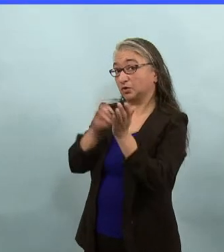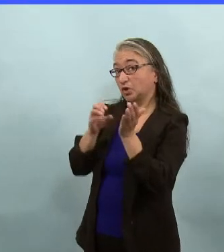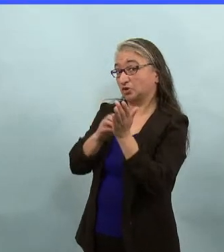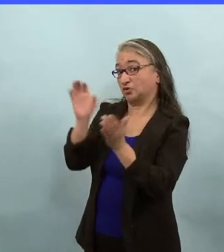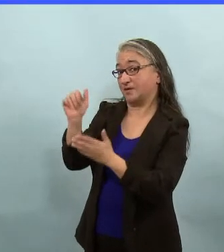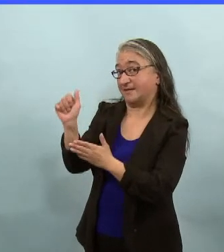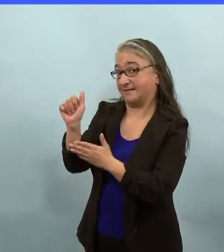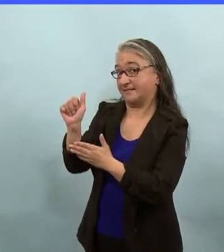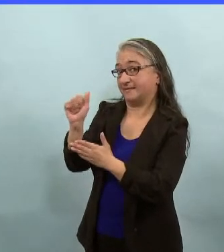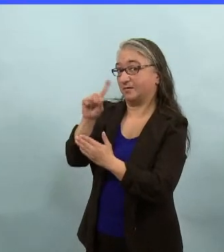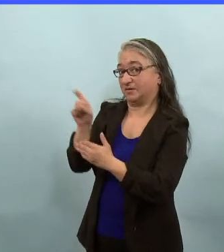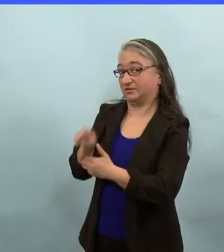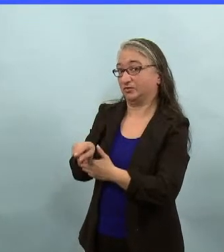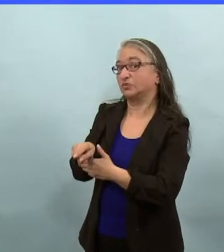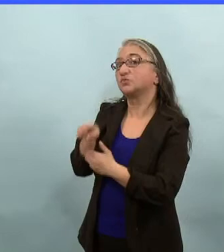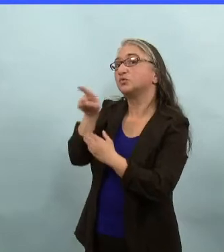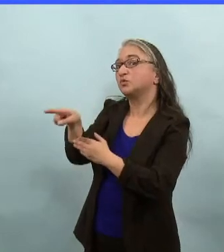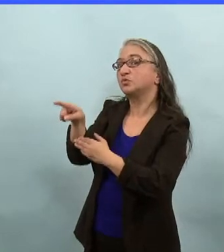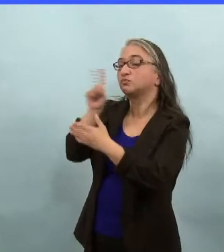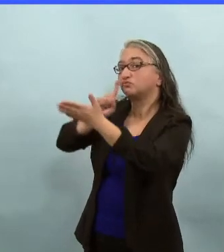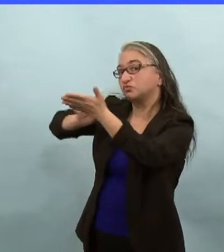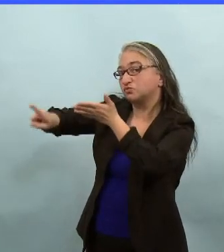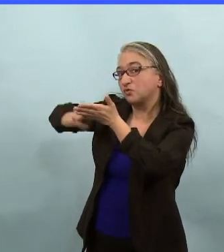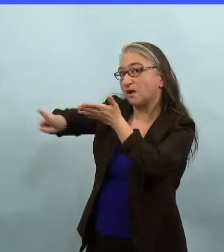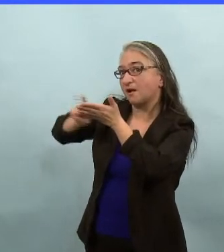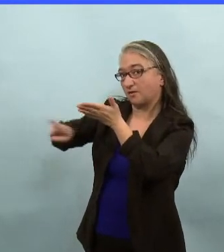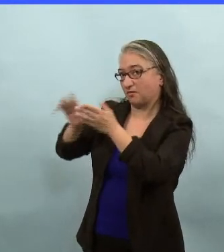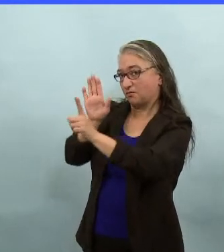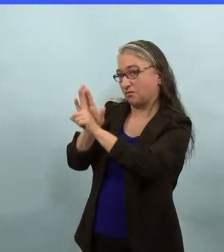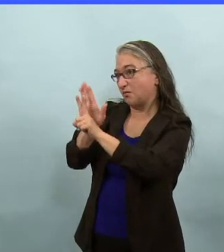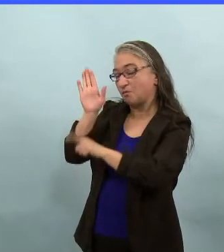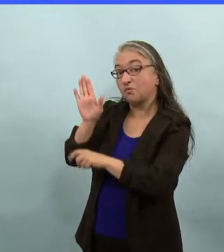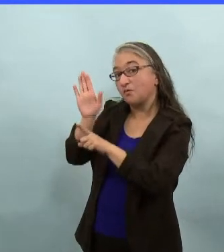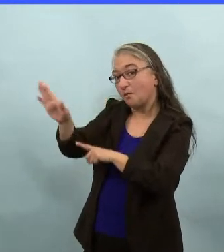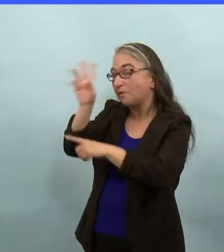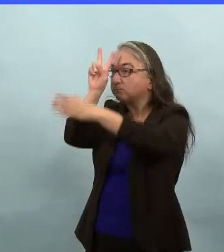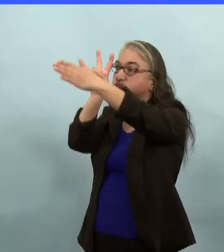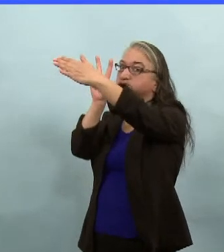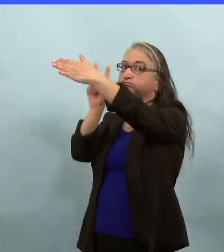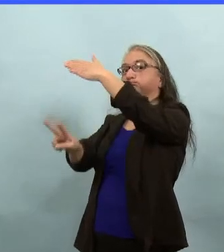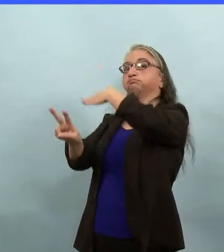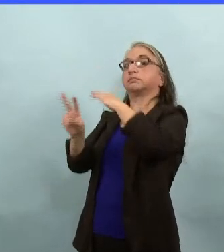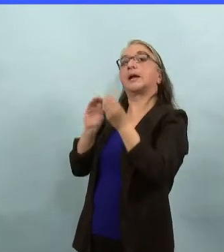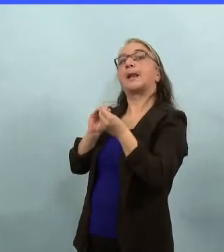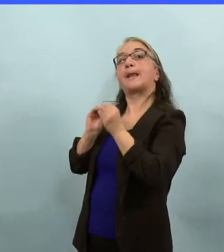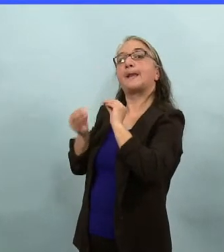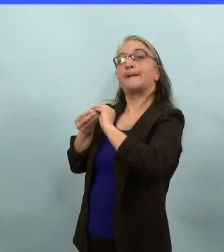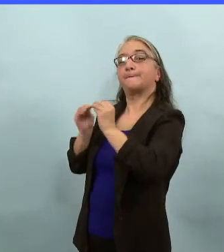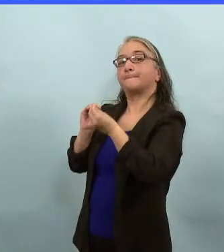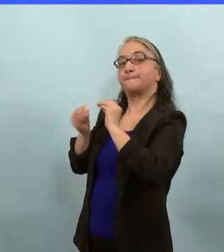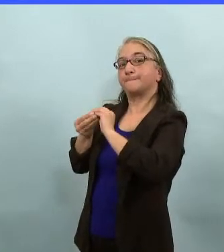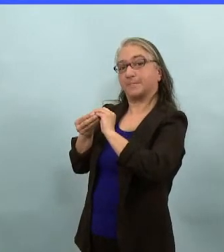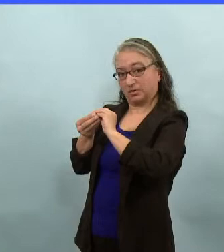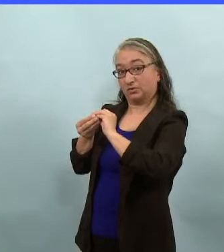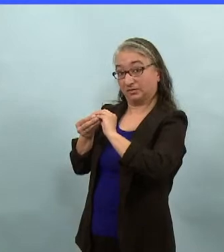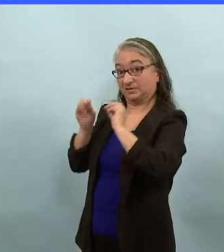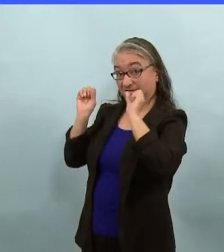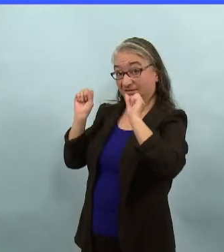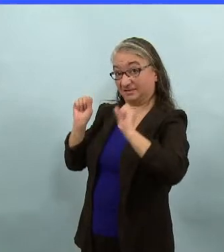modeling numbers when will we see that publicly and and what is the modeling telling us right now